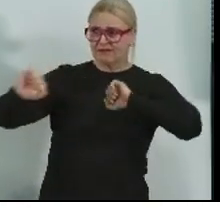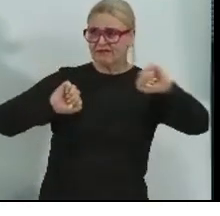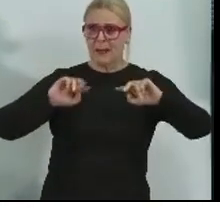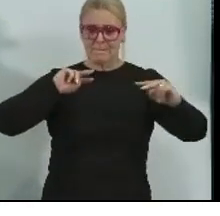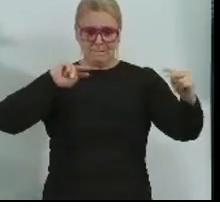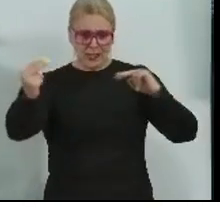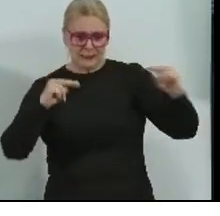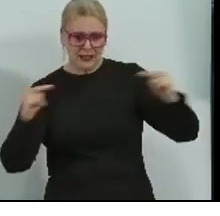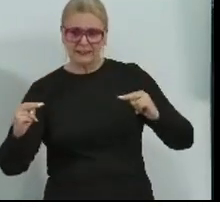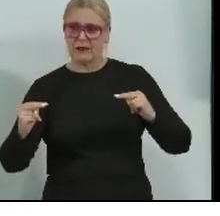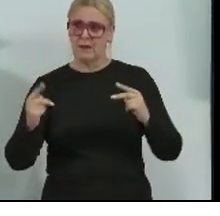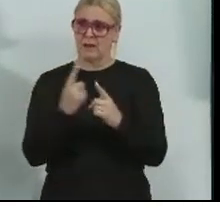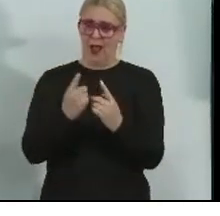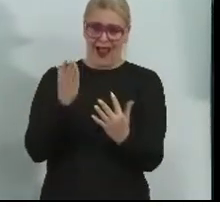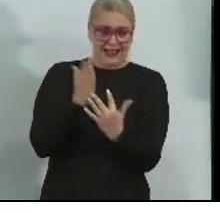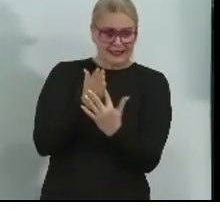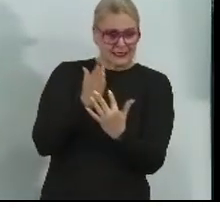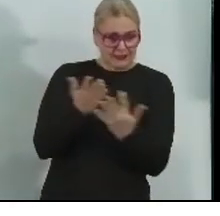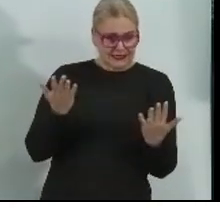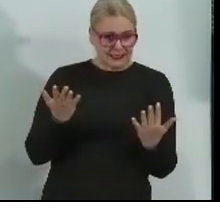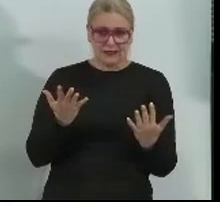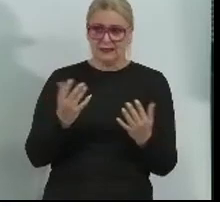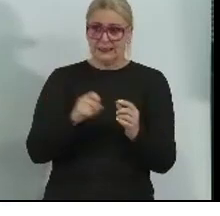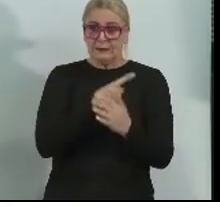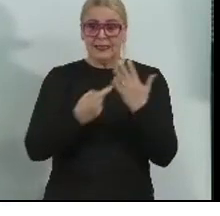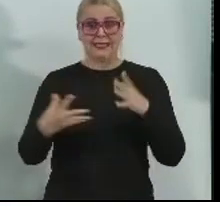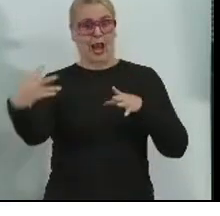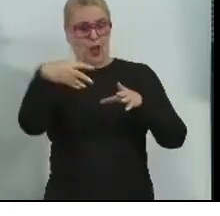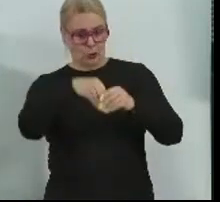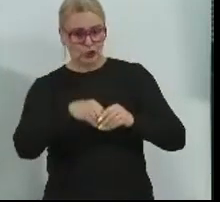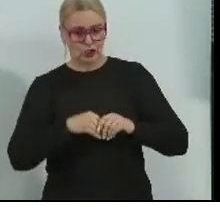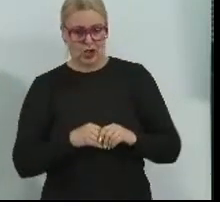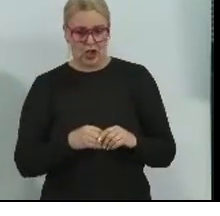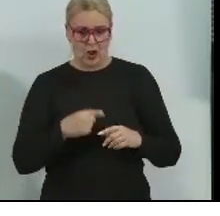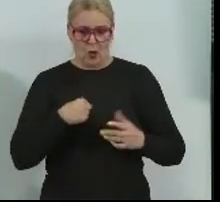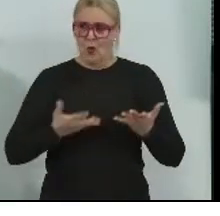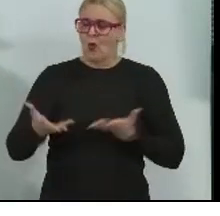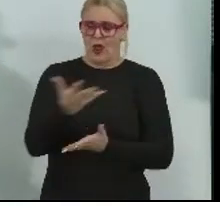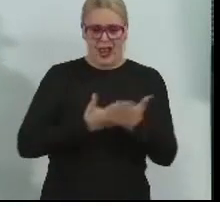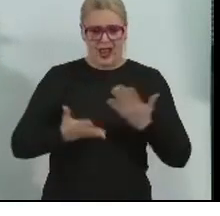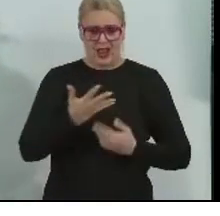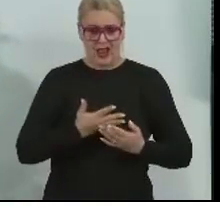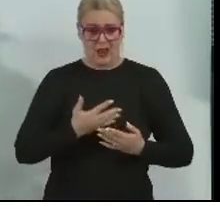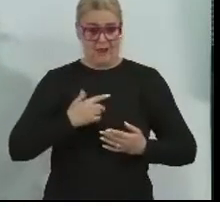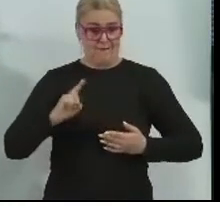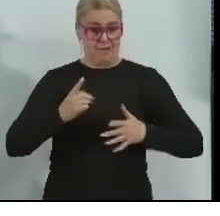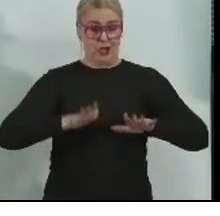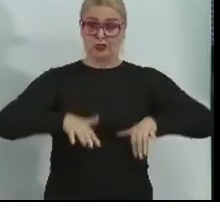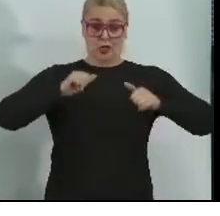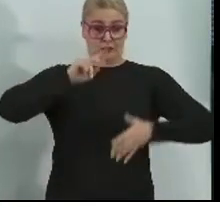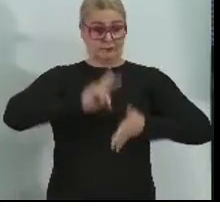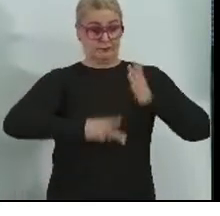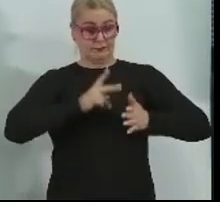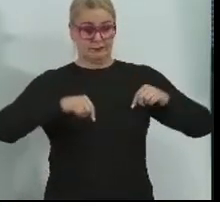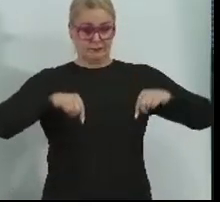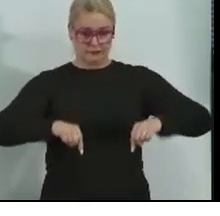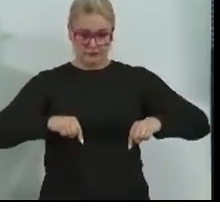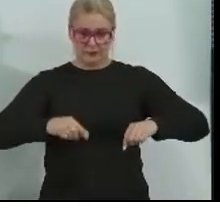planning of this and heard from people who we think do this well. And whenever you ask that question, you end up hearing about Channel 4, really,